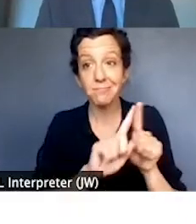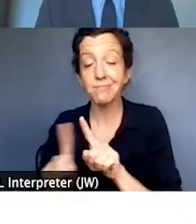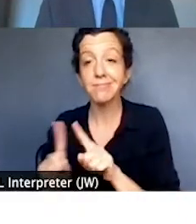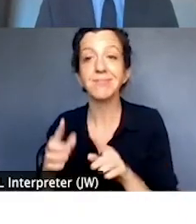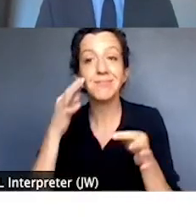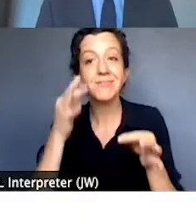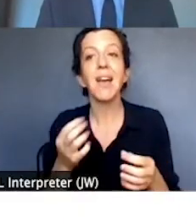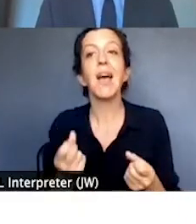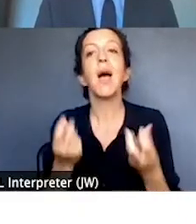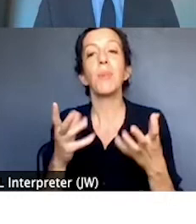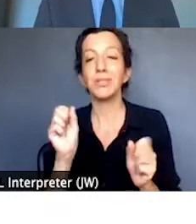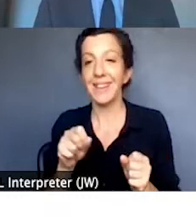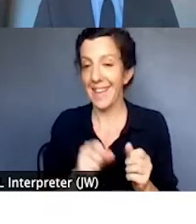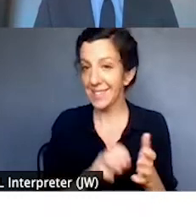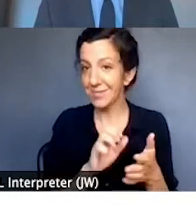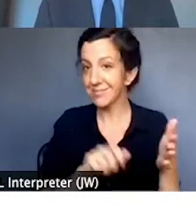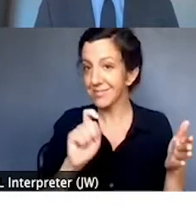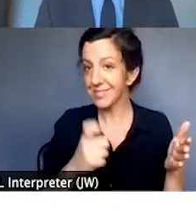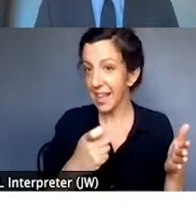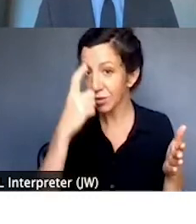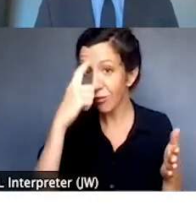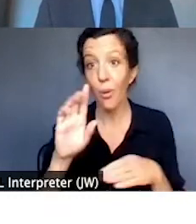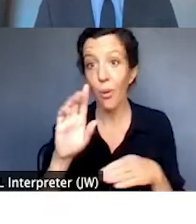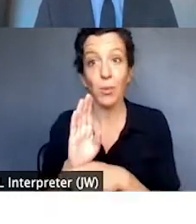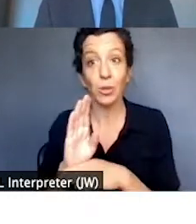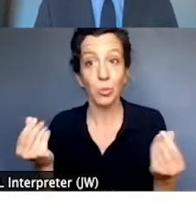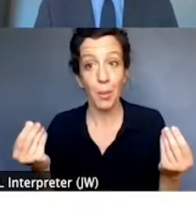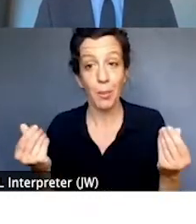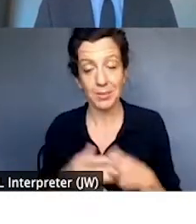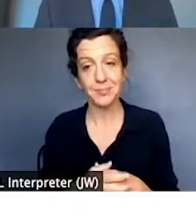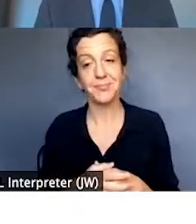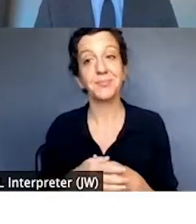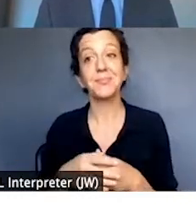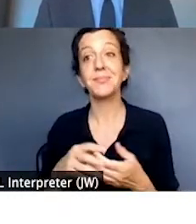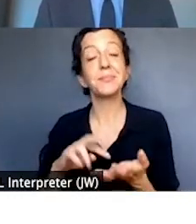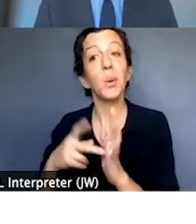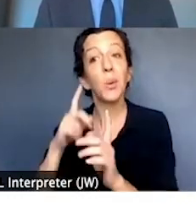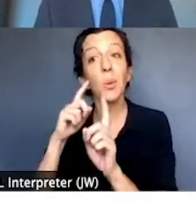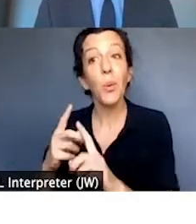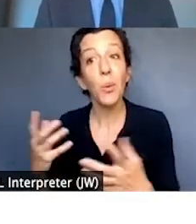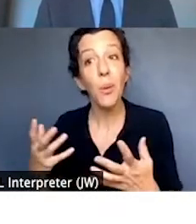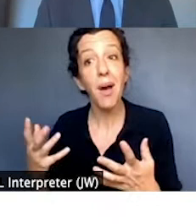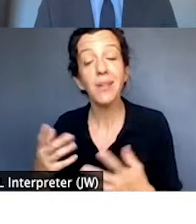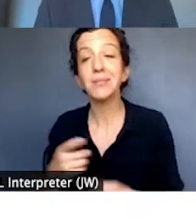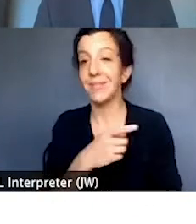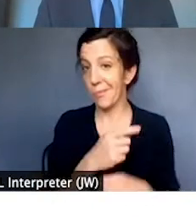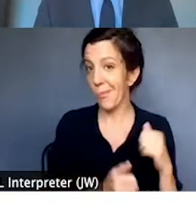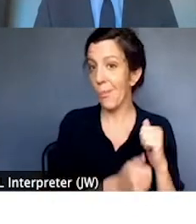of commercial properties. The end result of this change would be that most owners of commercial properties worth more